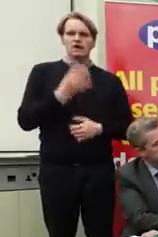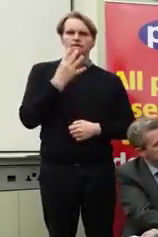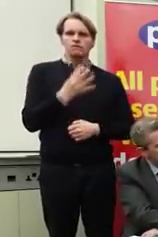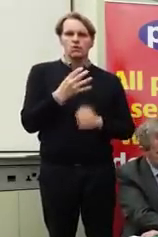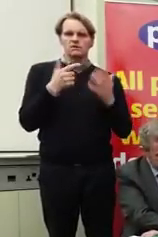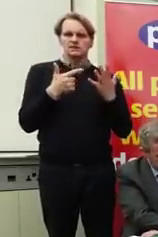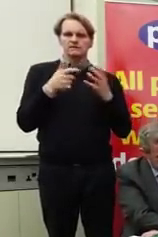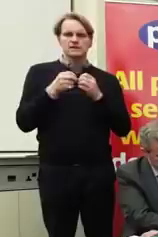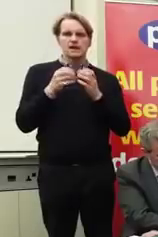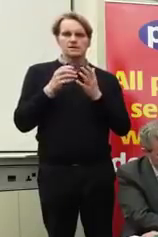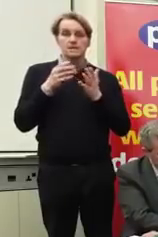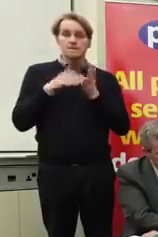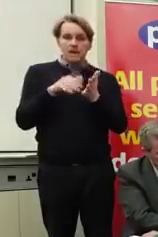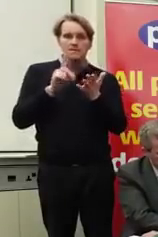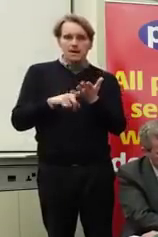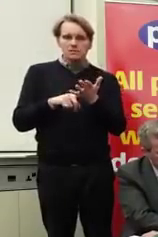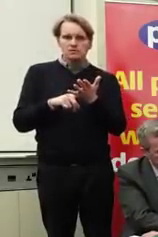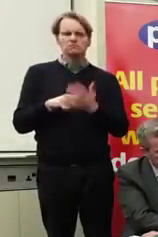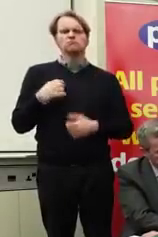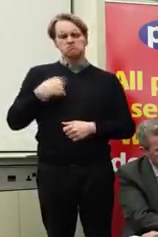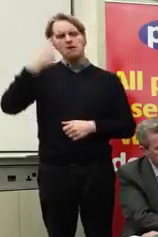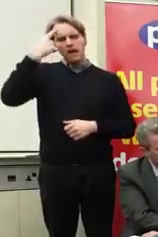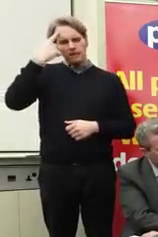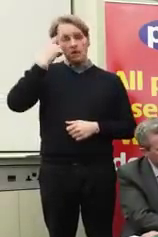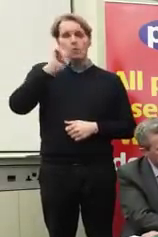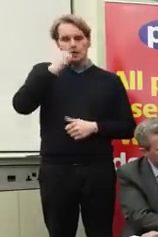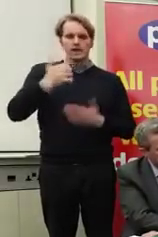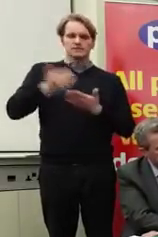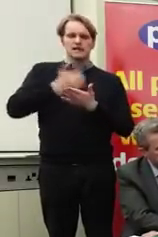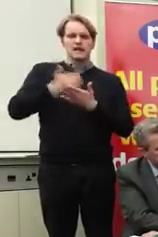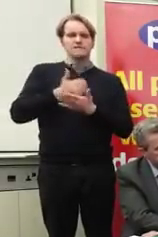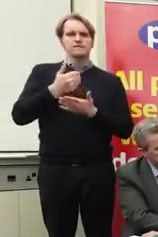themselves we believe we can make a saving overall. The figures at the moment are